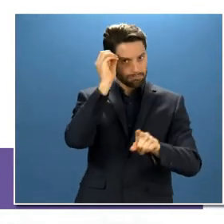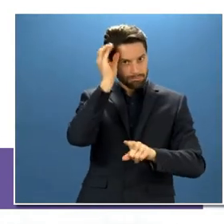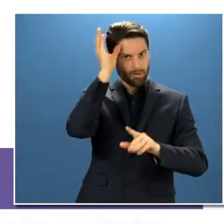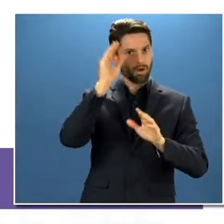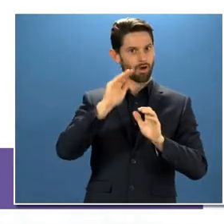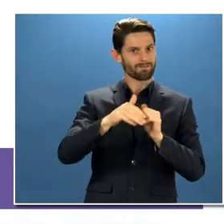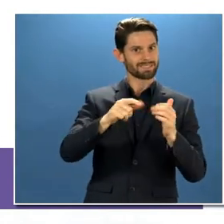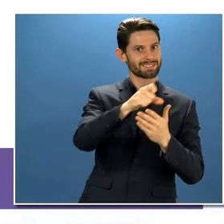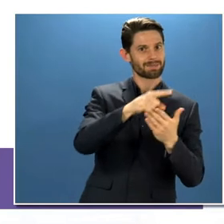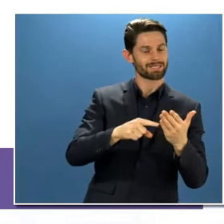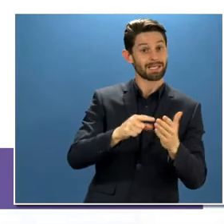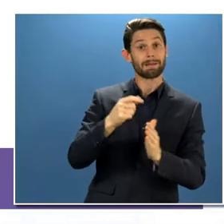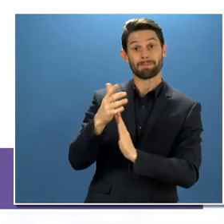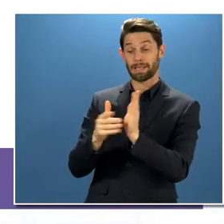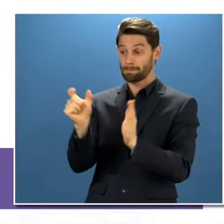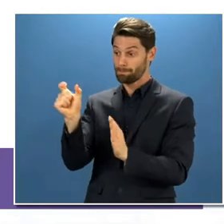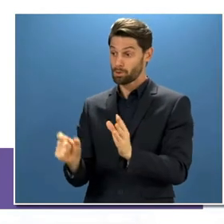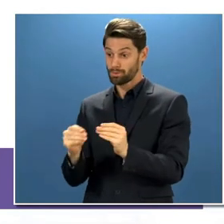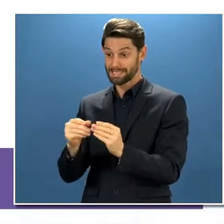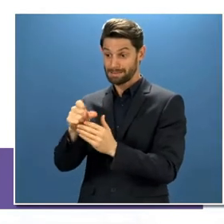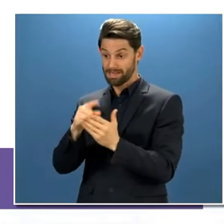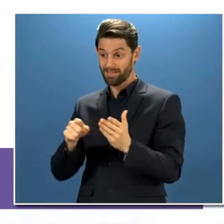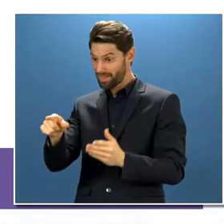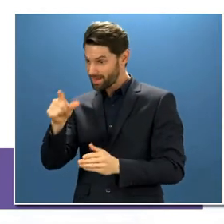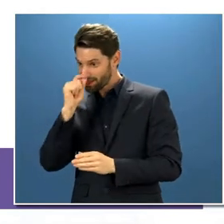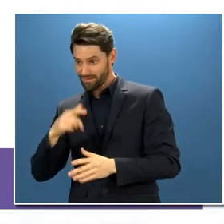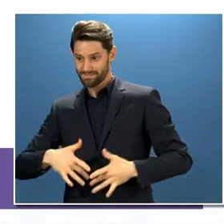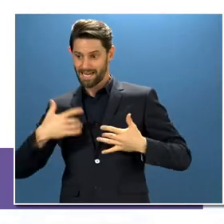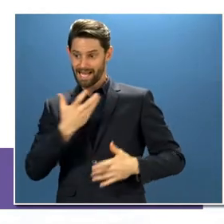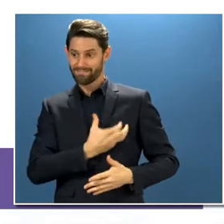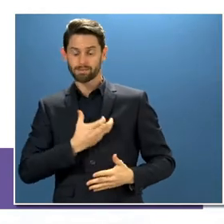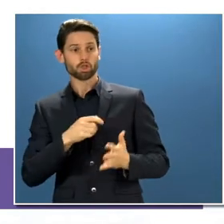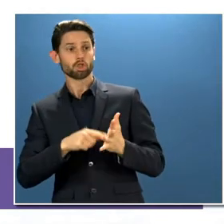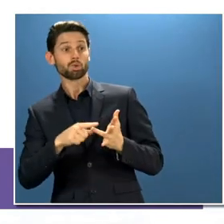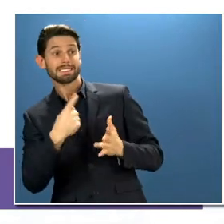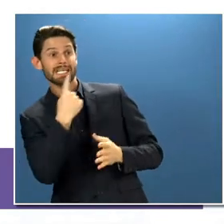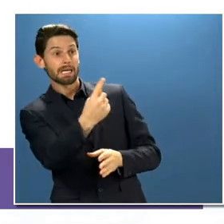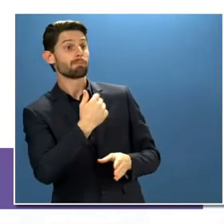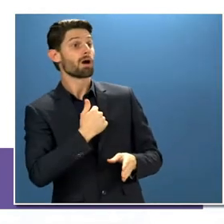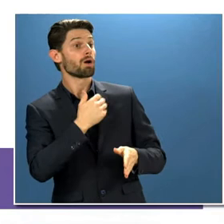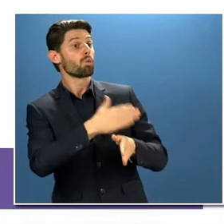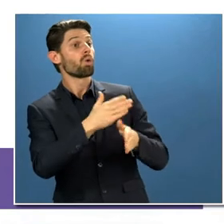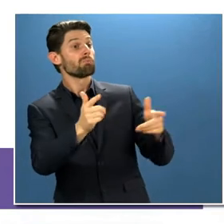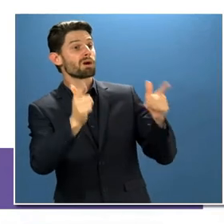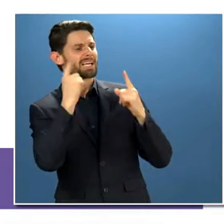disability people can in the right circumstances can feel comfortable revealing what they need, and that an employer will be respectful in those